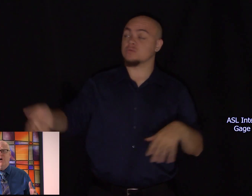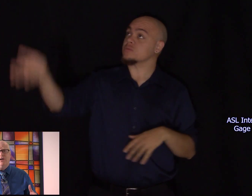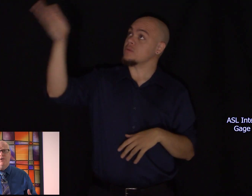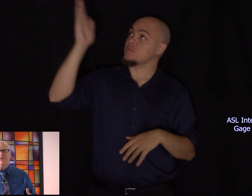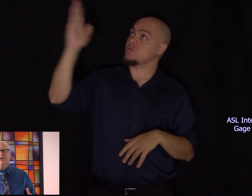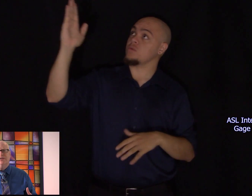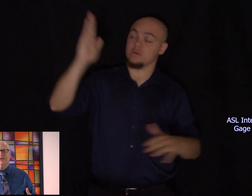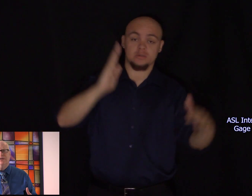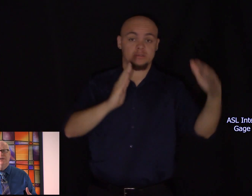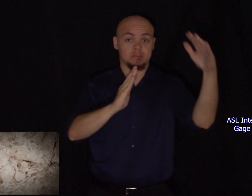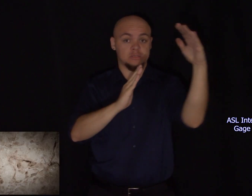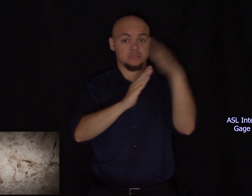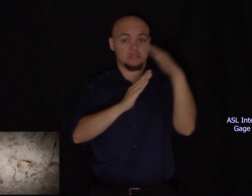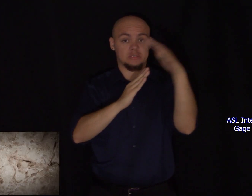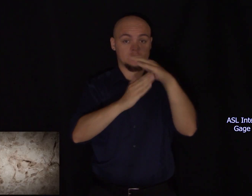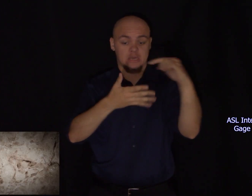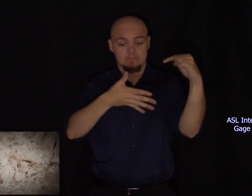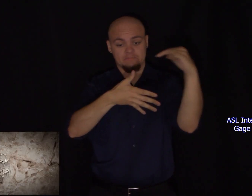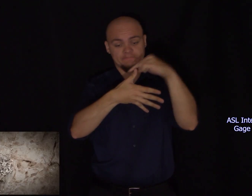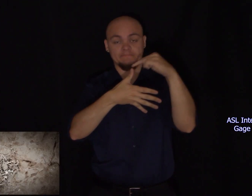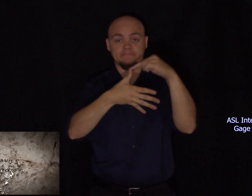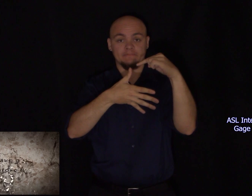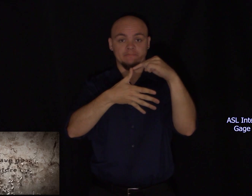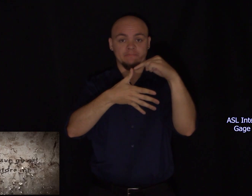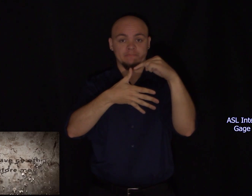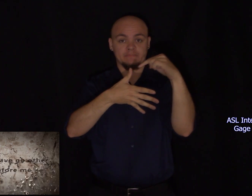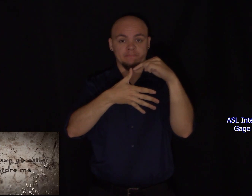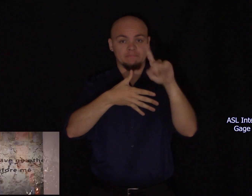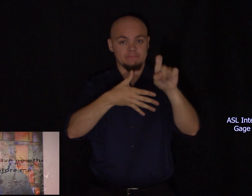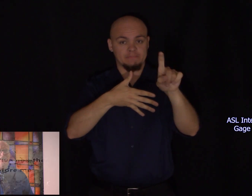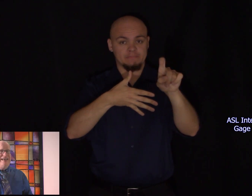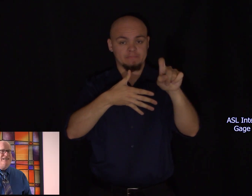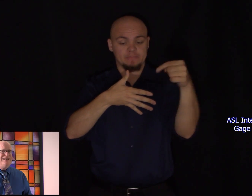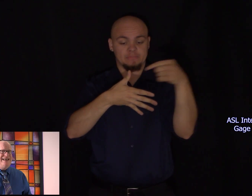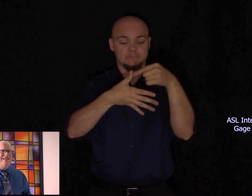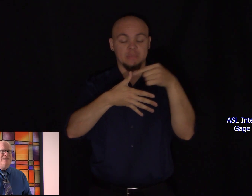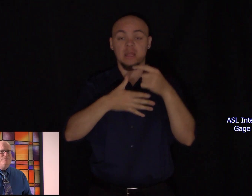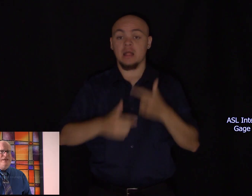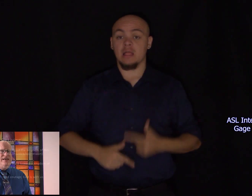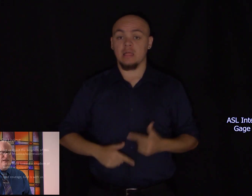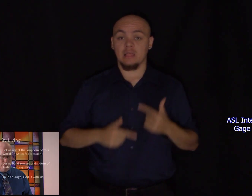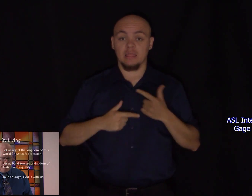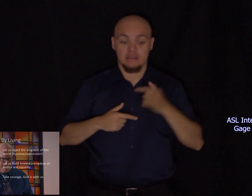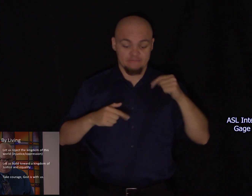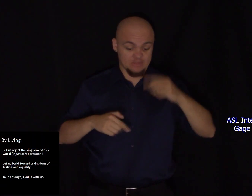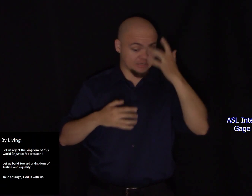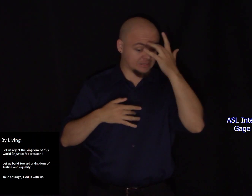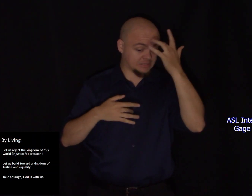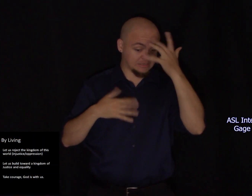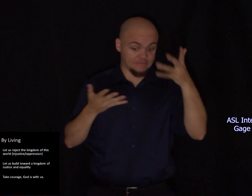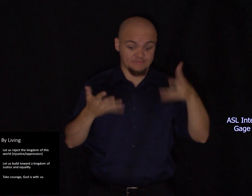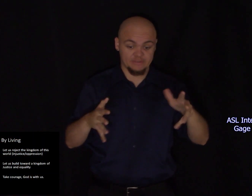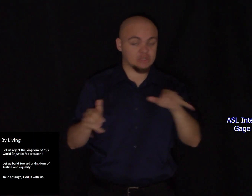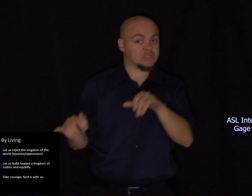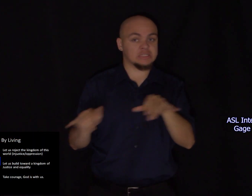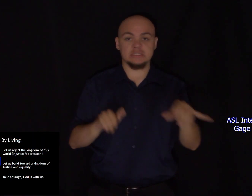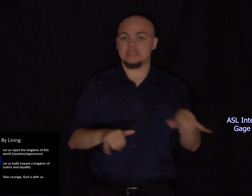all over will God be your number one priority will his kingdom be your number one priority life after